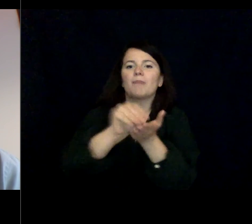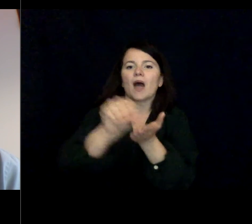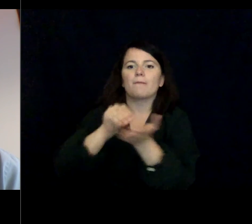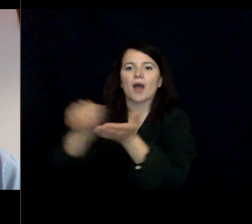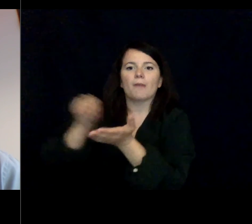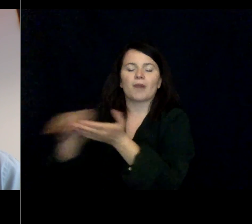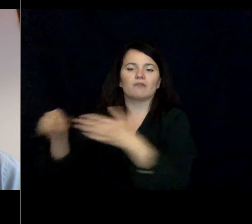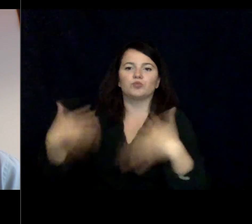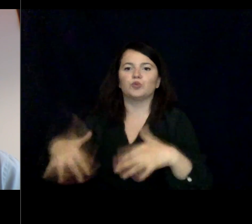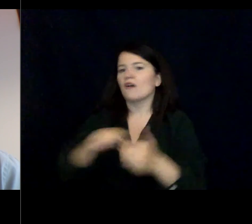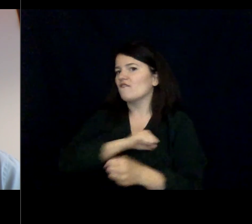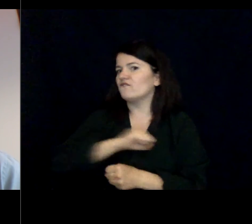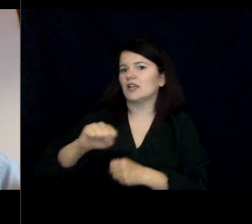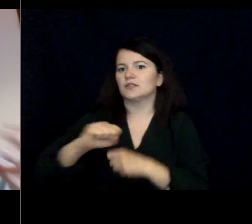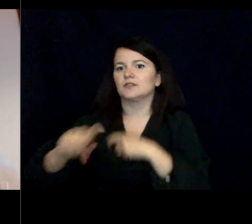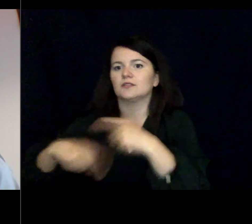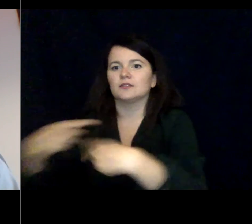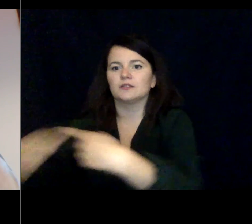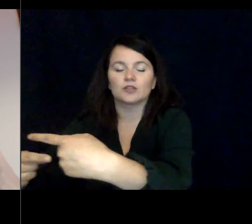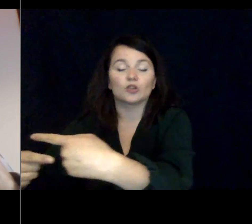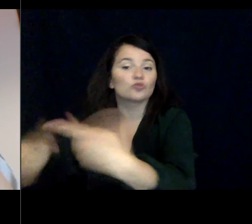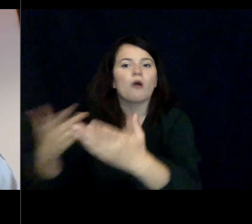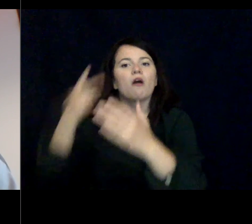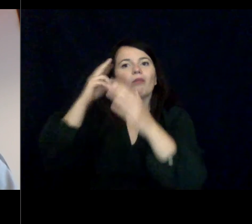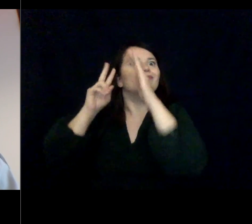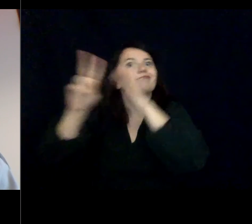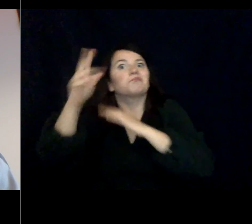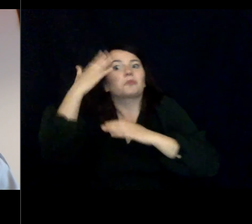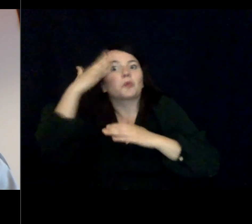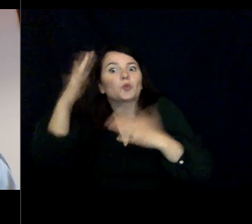in the way they were operating. I think in this type of emergency fund